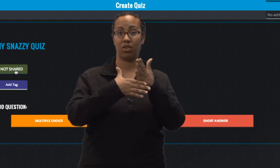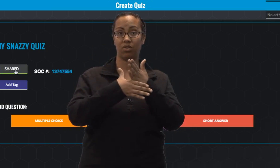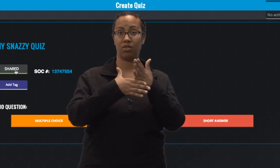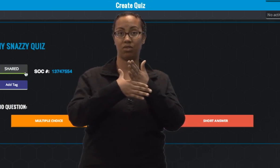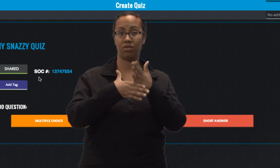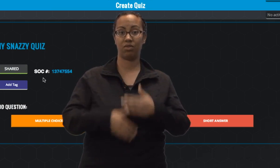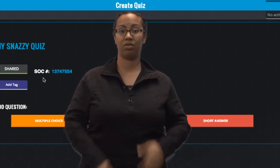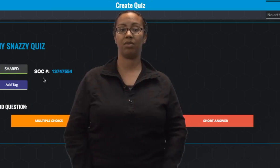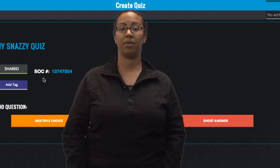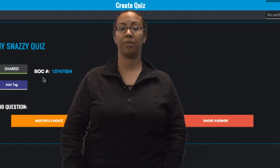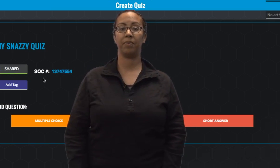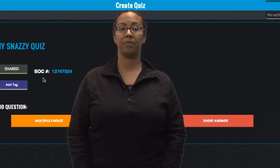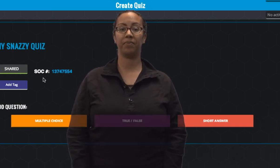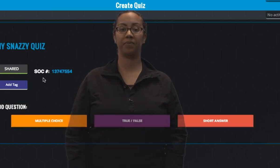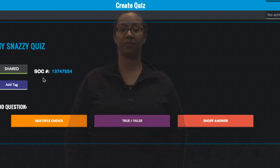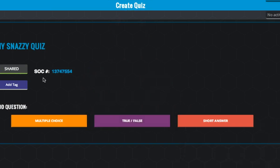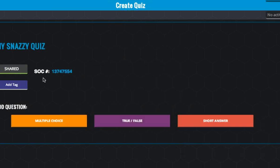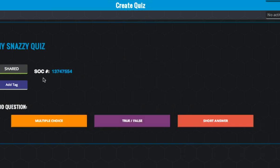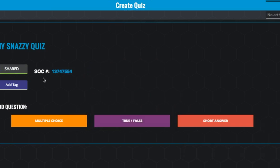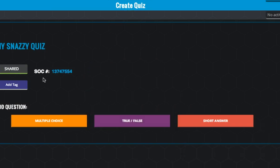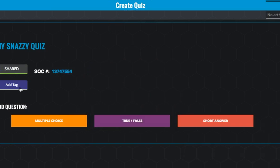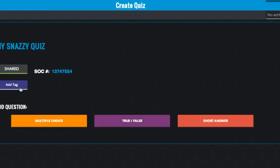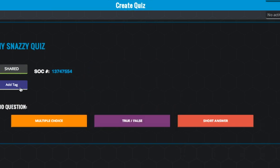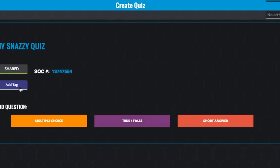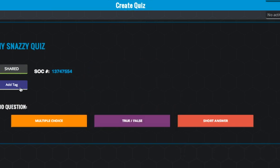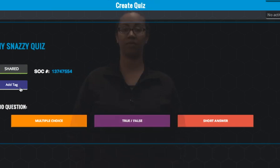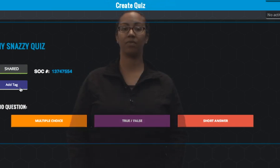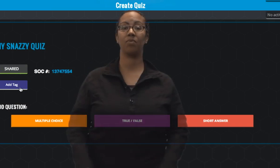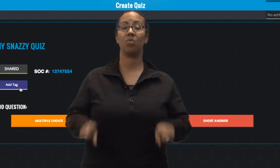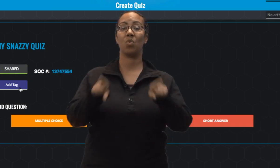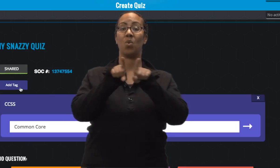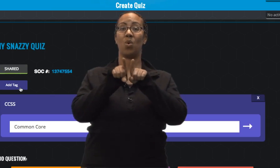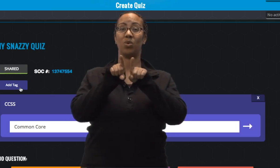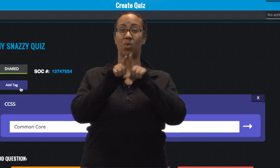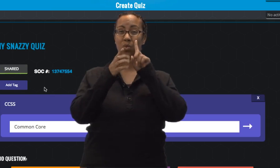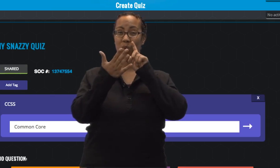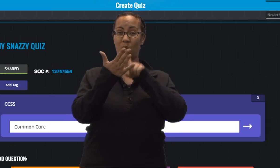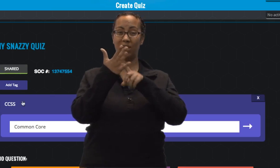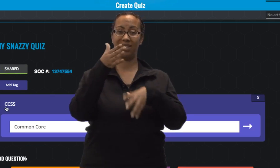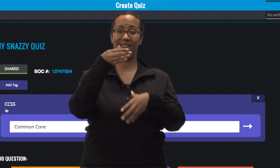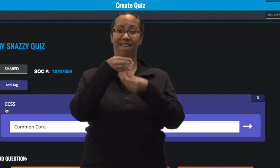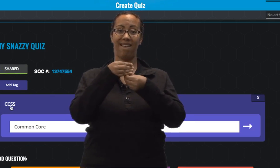That number is what you can give to other teachers to share your quiz with them.